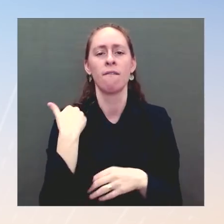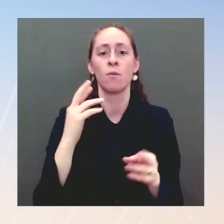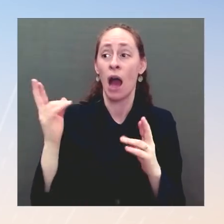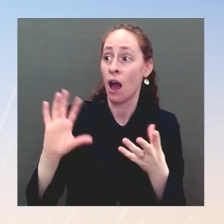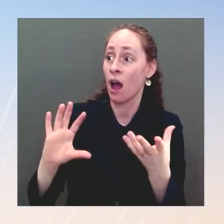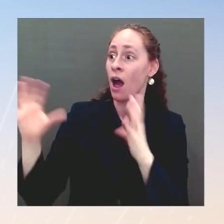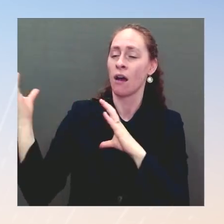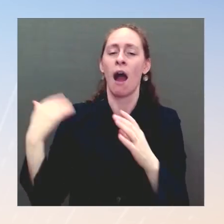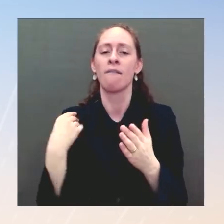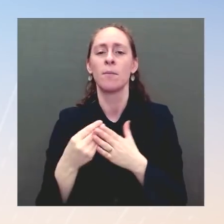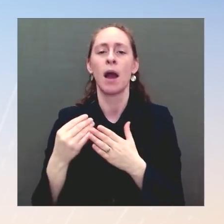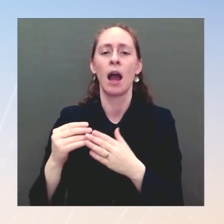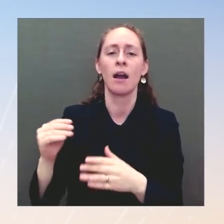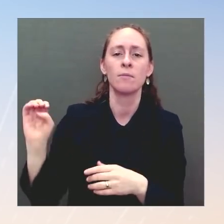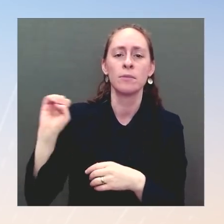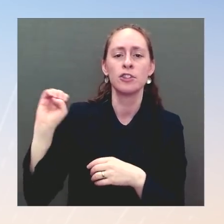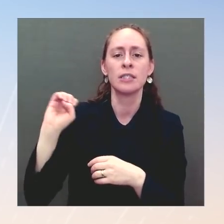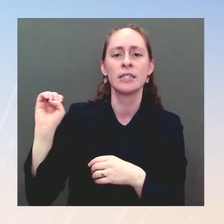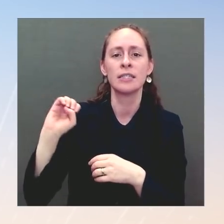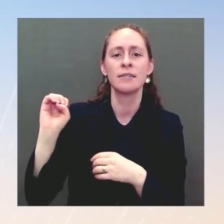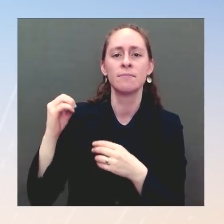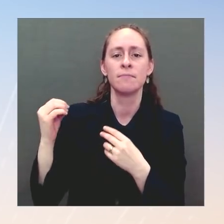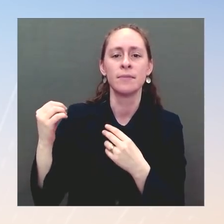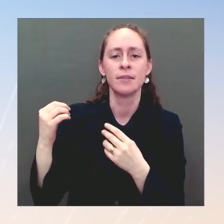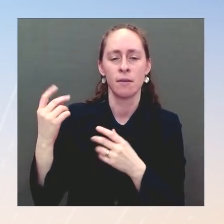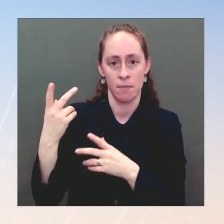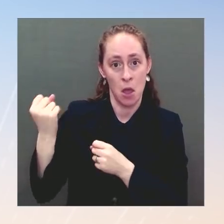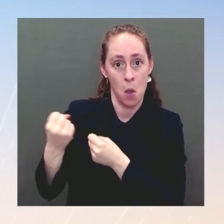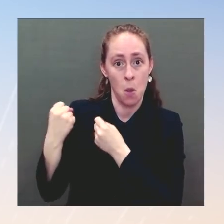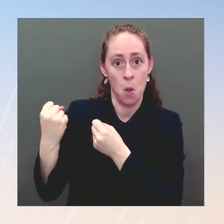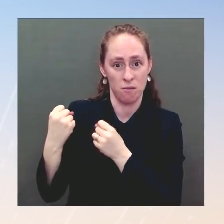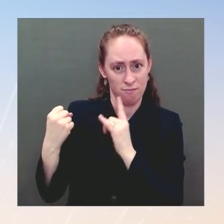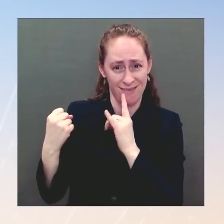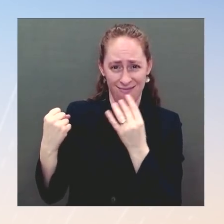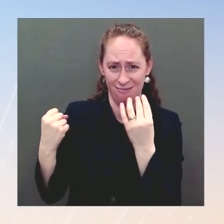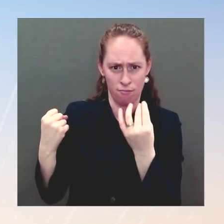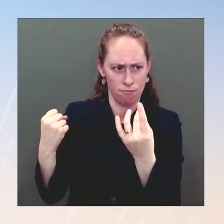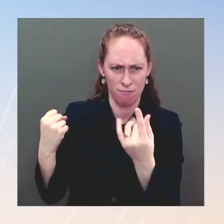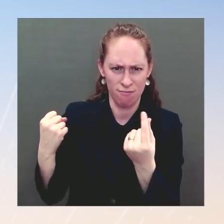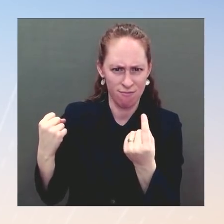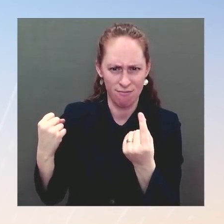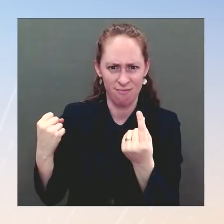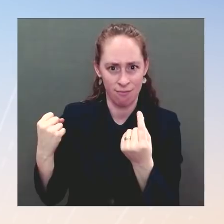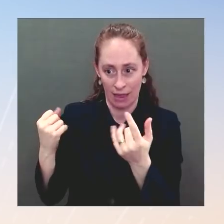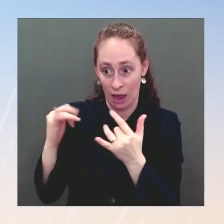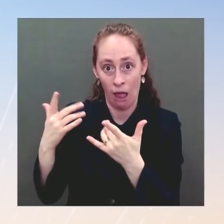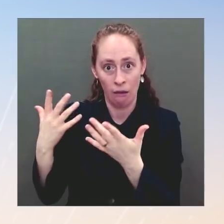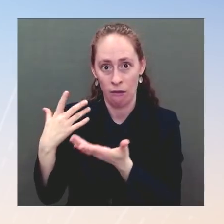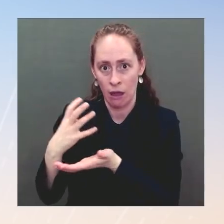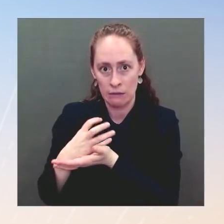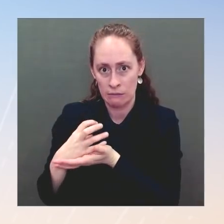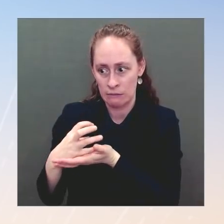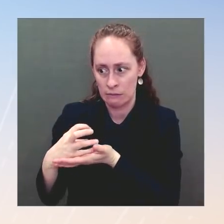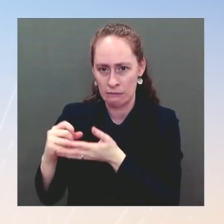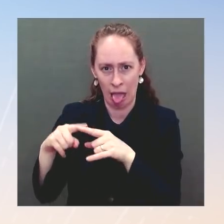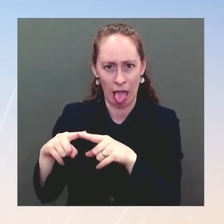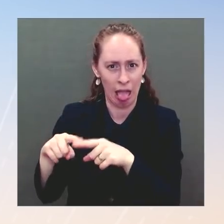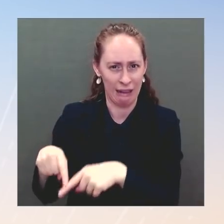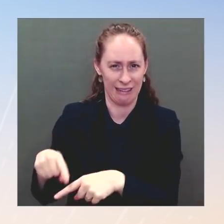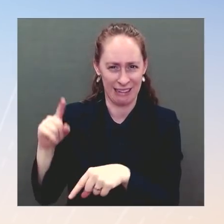The ability to purchase sovereign debt means that you can gain access to additional funding. And what we are essentially doing